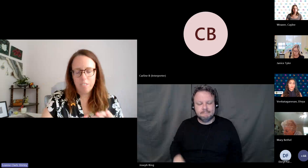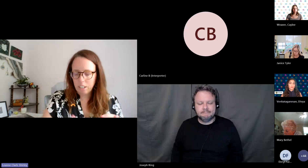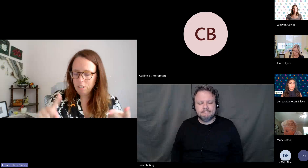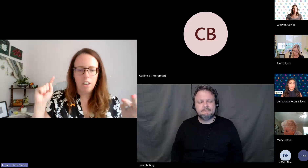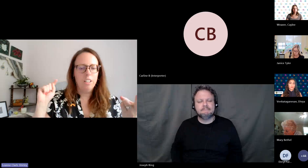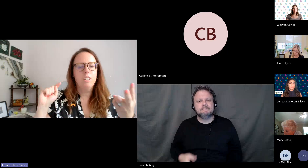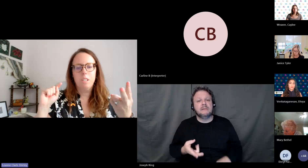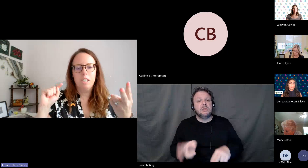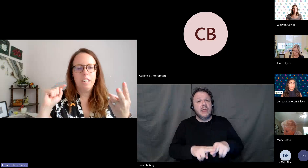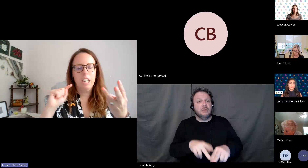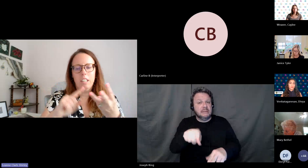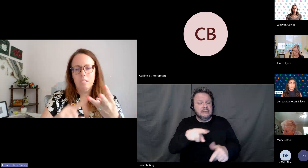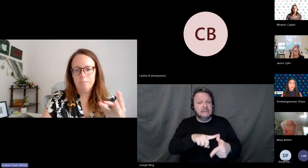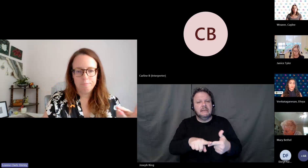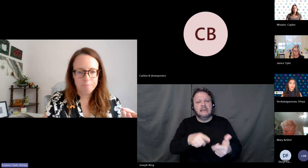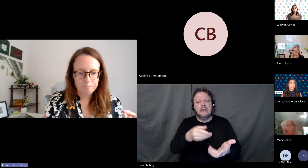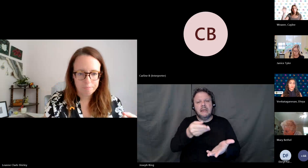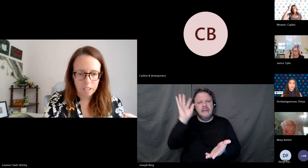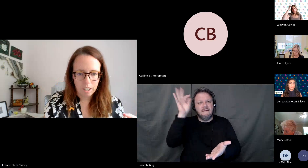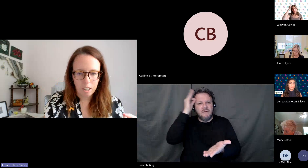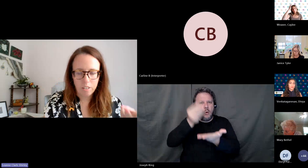Increase need federal dollars receding.